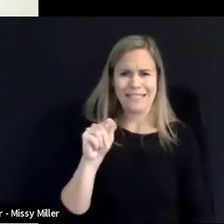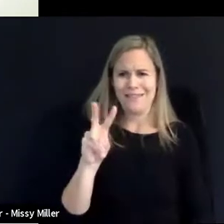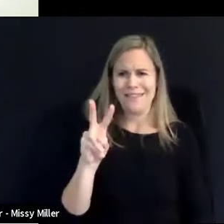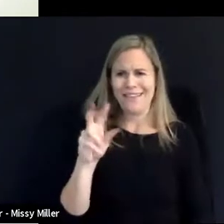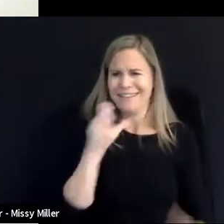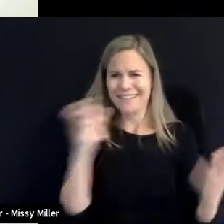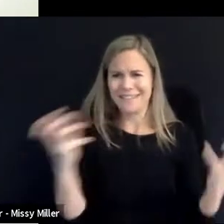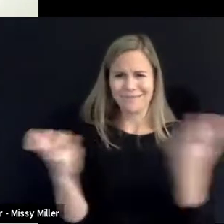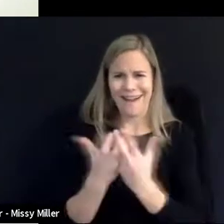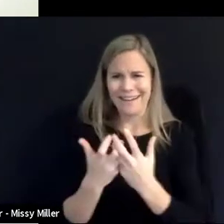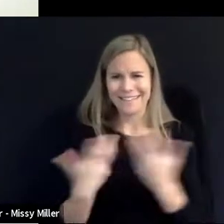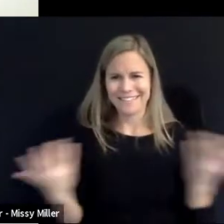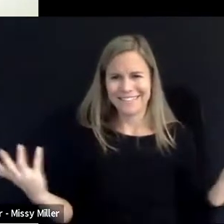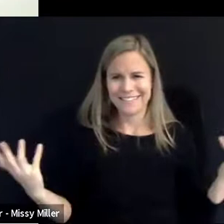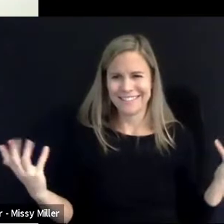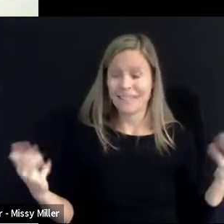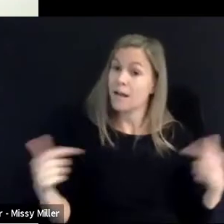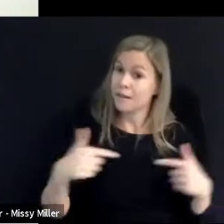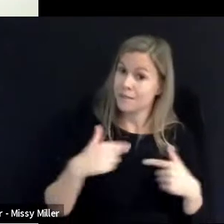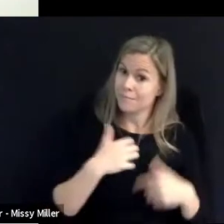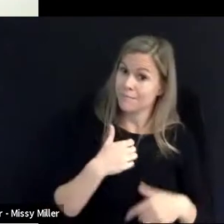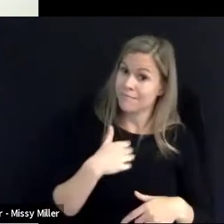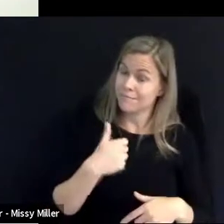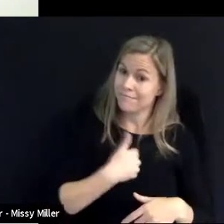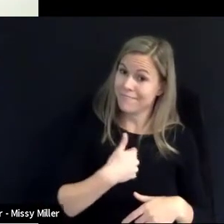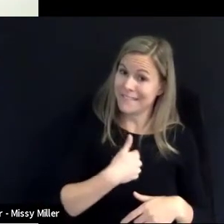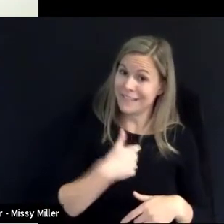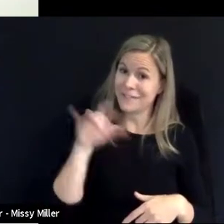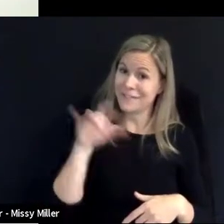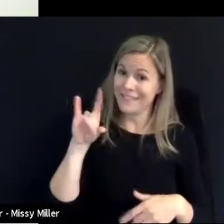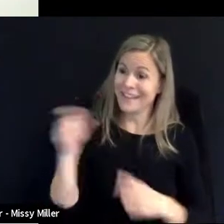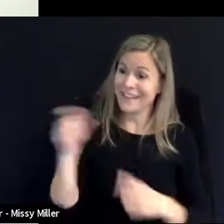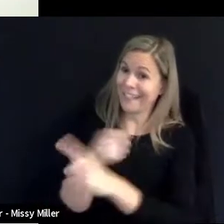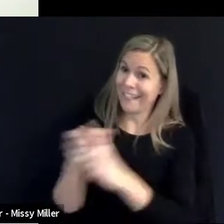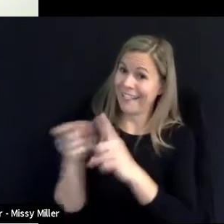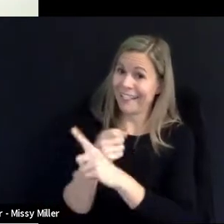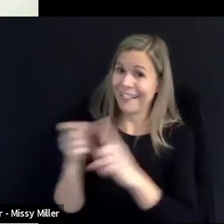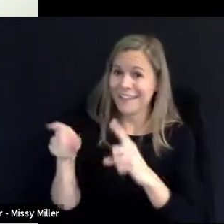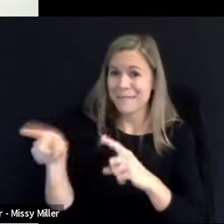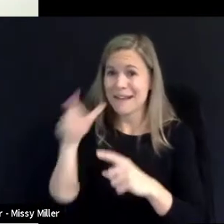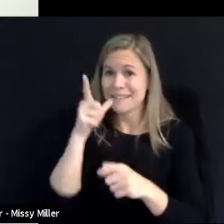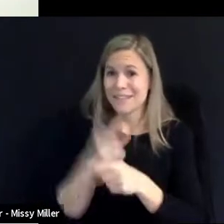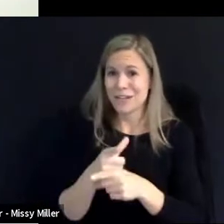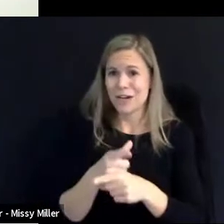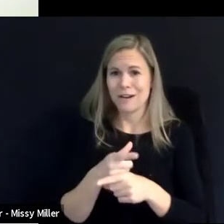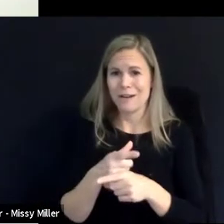And you know, no television for a week. So it doesn't make any sense. So it must be related to the child's action,